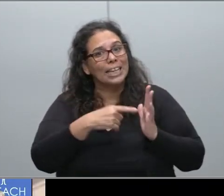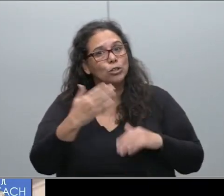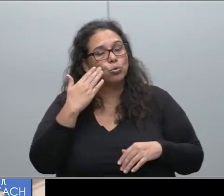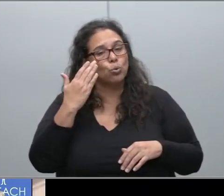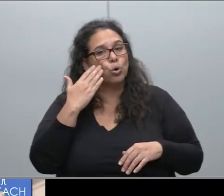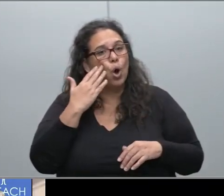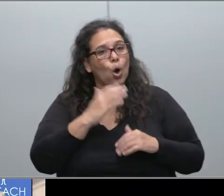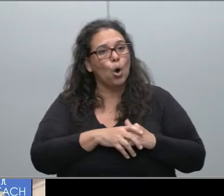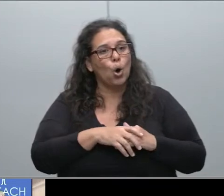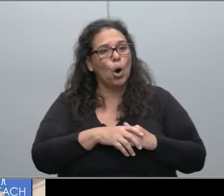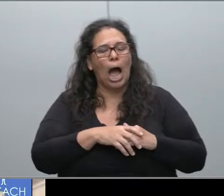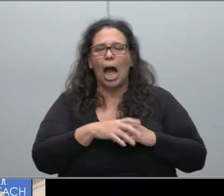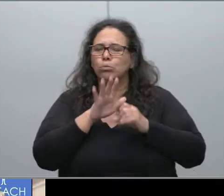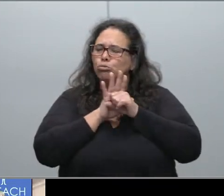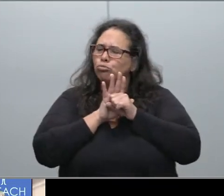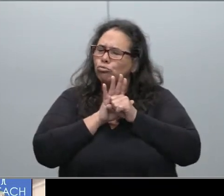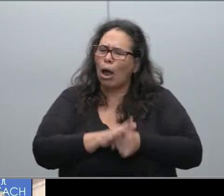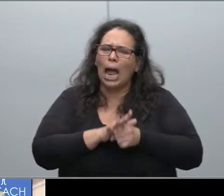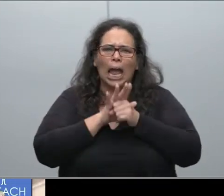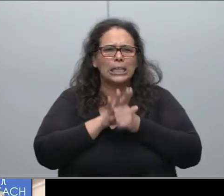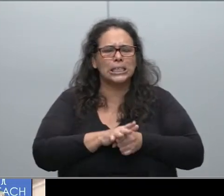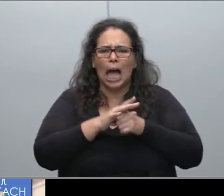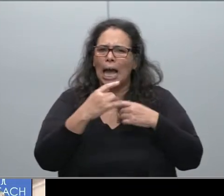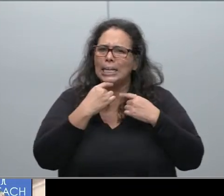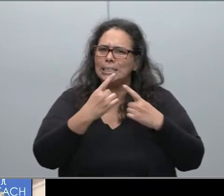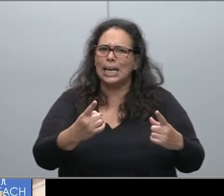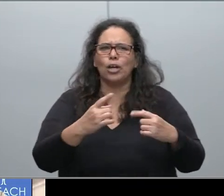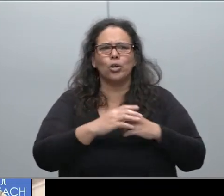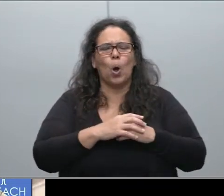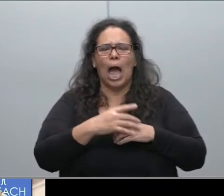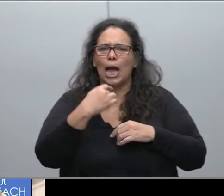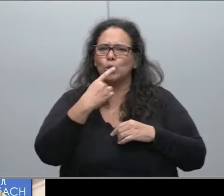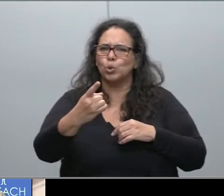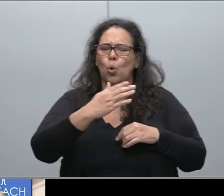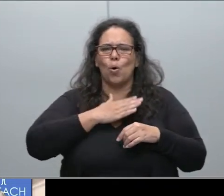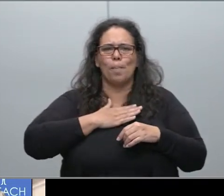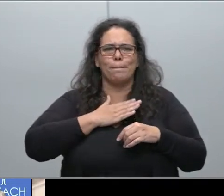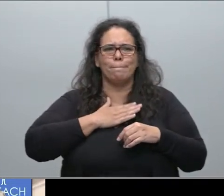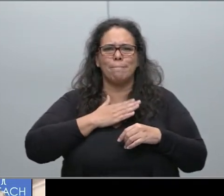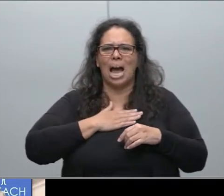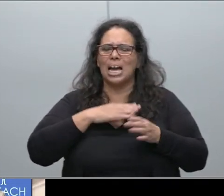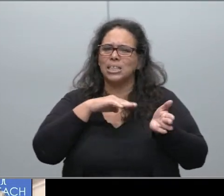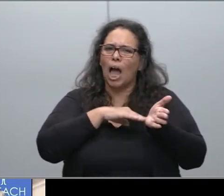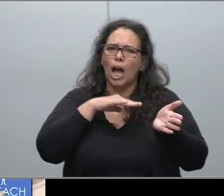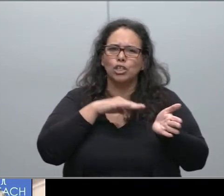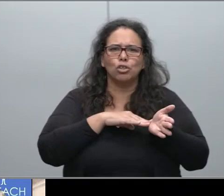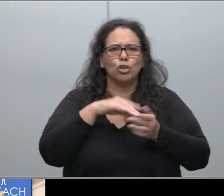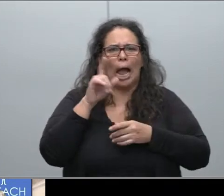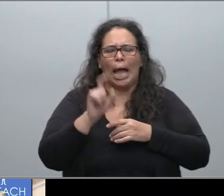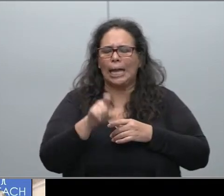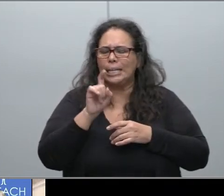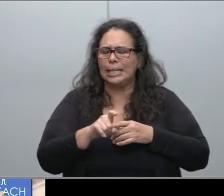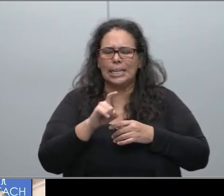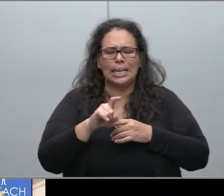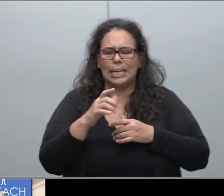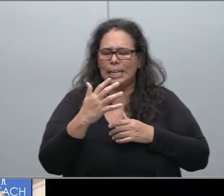And for the most part, that was reflected at the meeting, and we got all the supports that he needs.